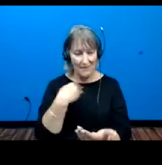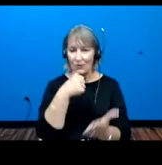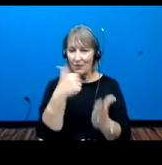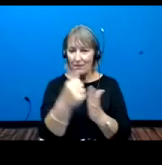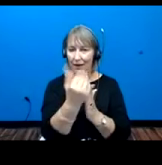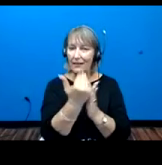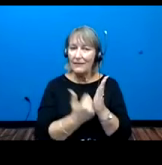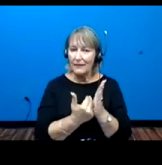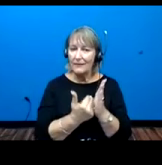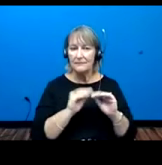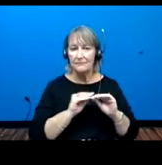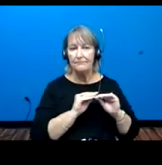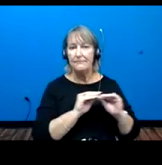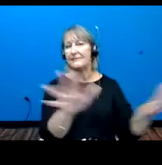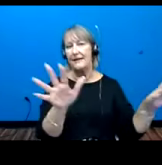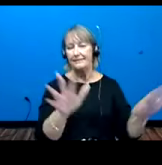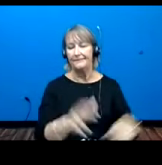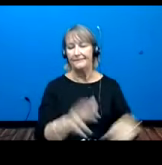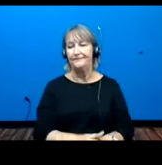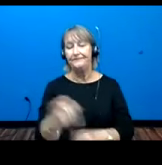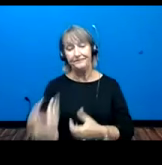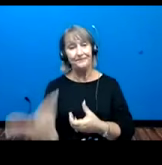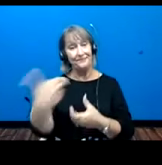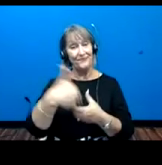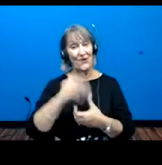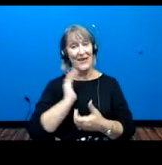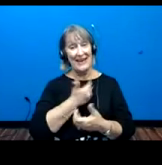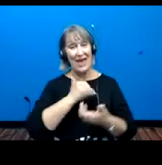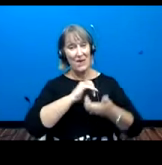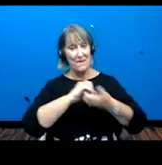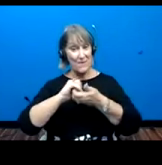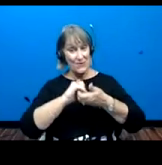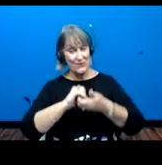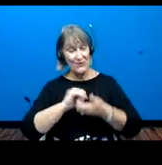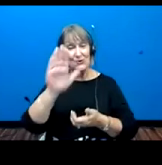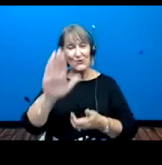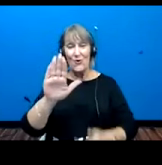So join the project as a partner. As we said, we'll include your logo, information about your program